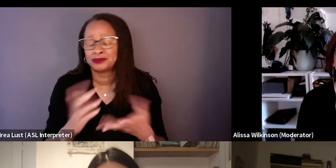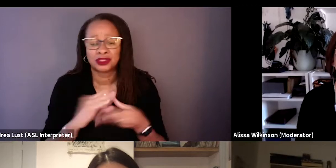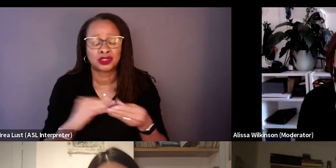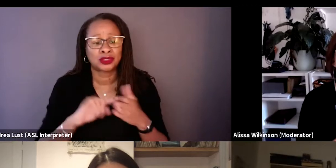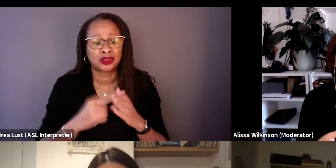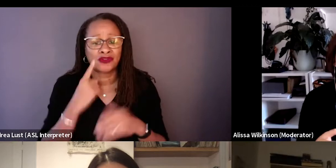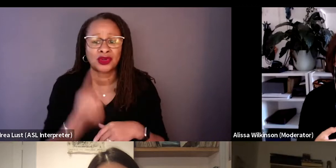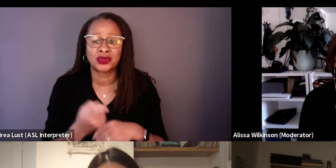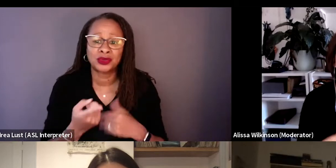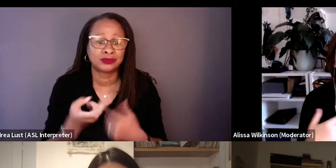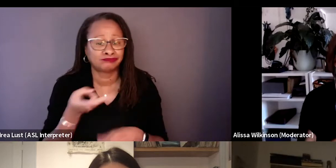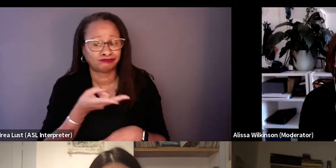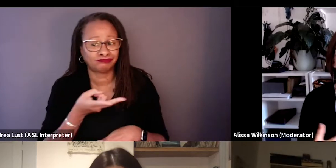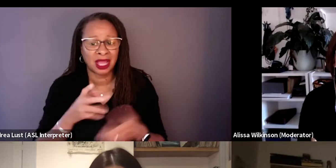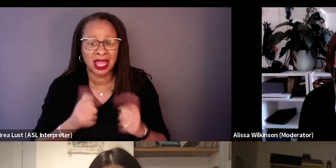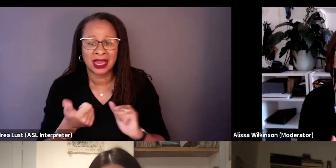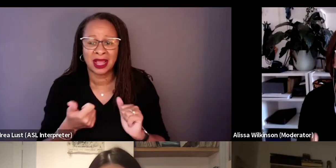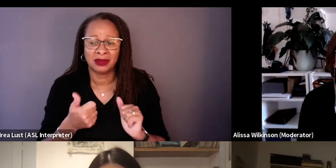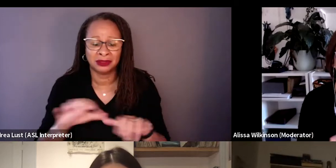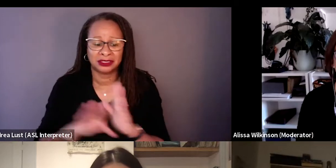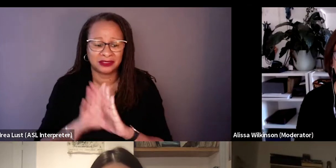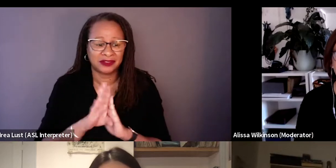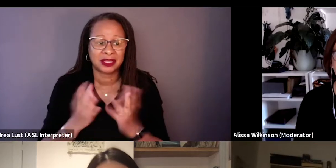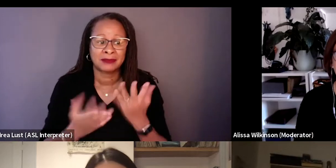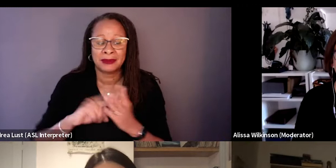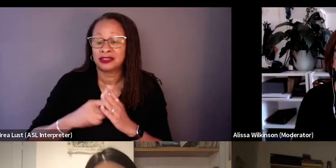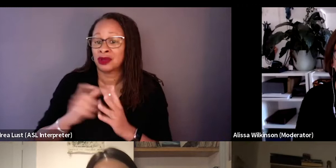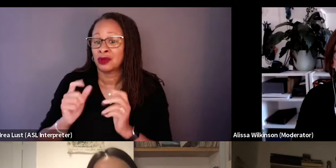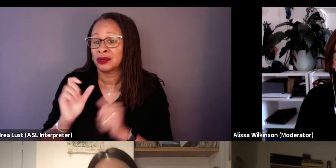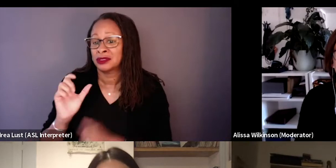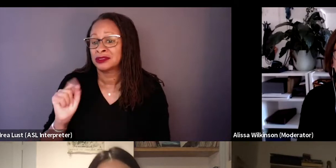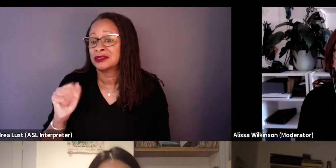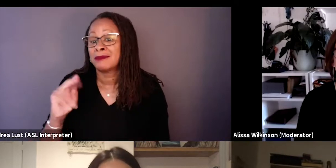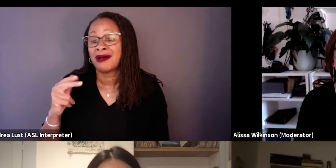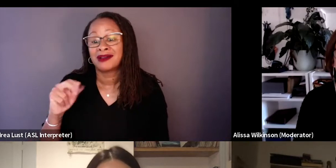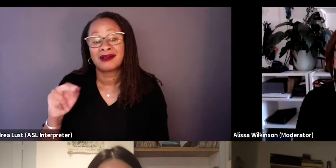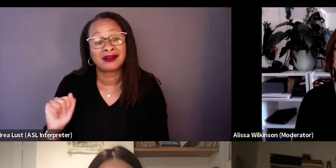and how did it kind of develop? Maybe Tamana you can kick us off? Sure.